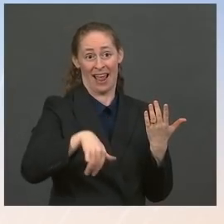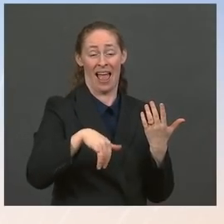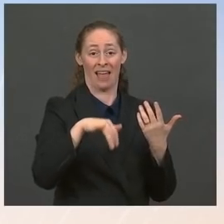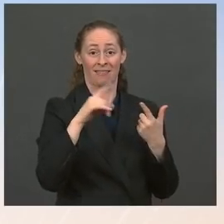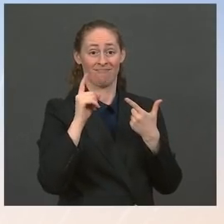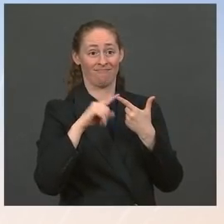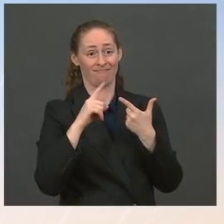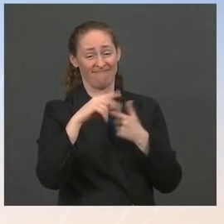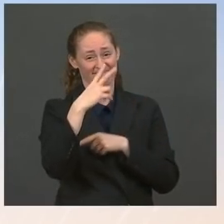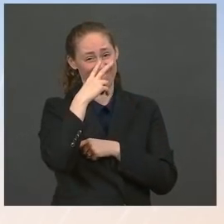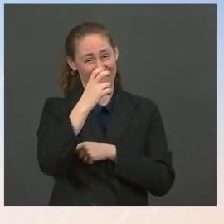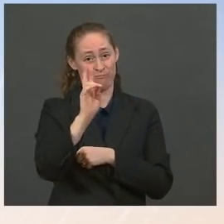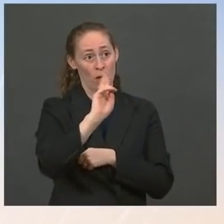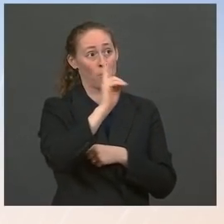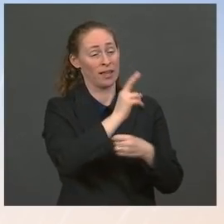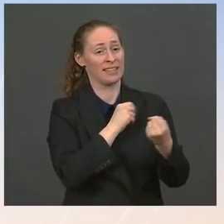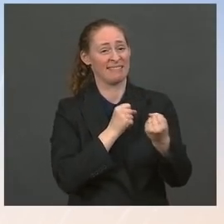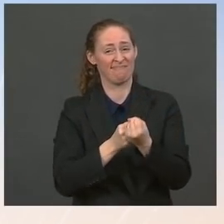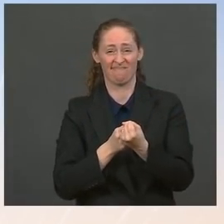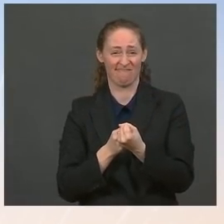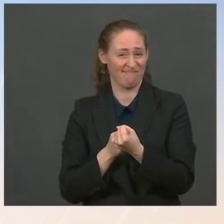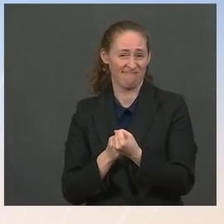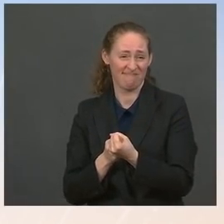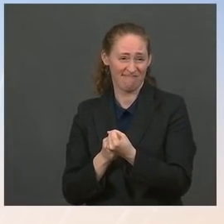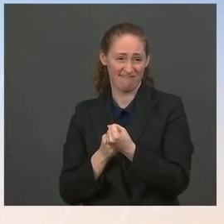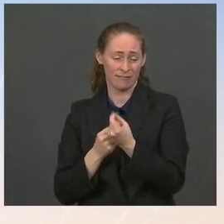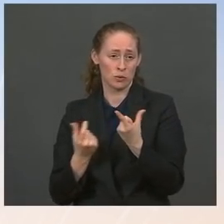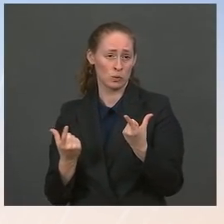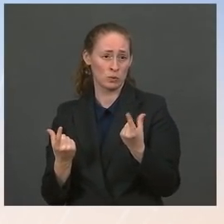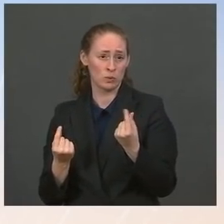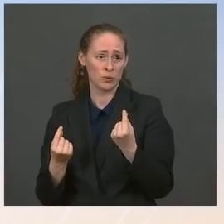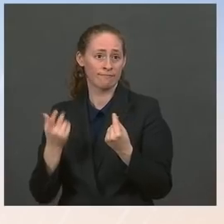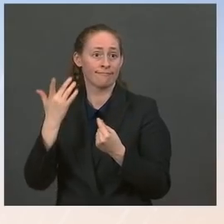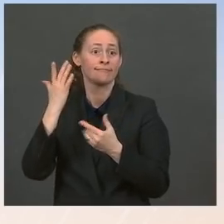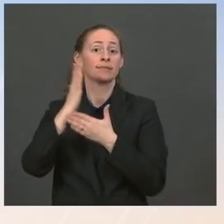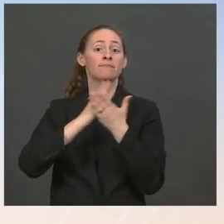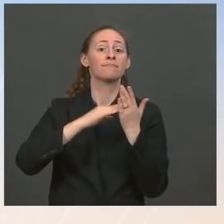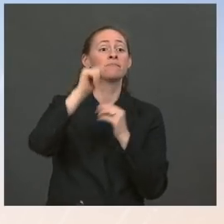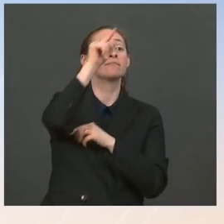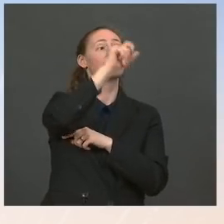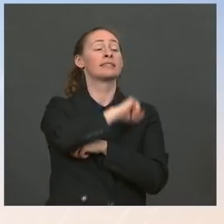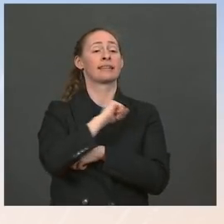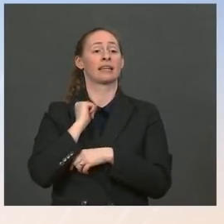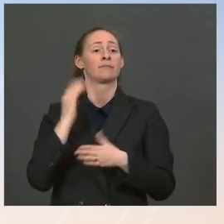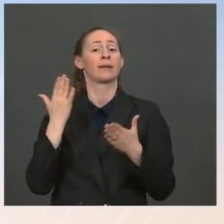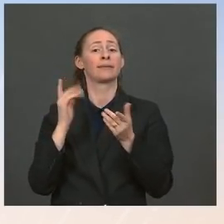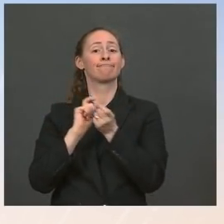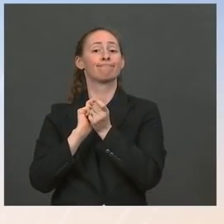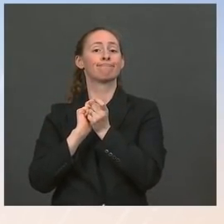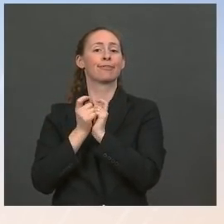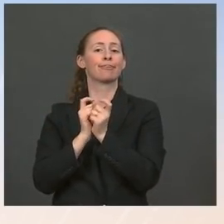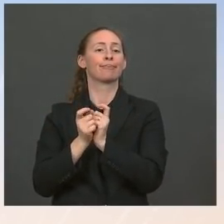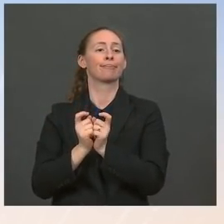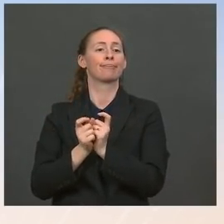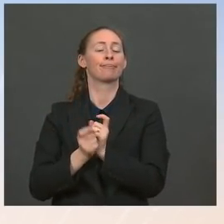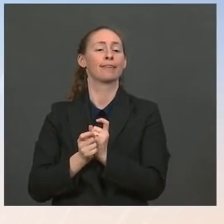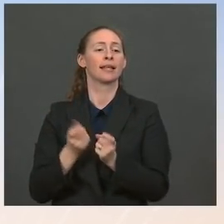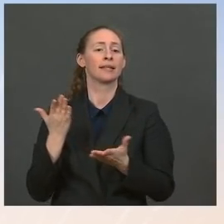when it is possible there will be changes made by the Senate that may not be in the interest shared by the Progressive Caucus --